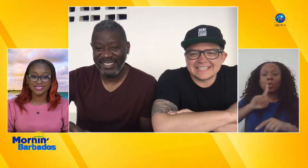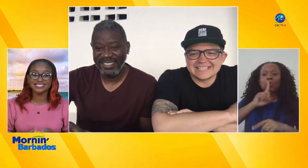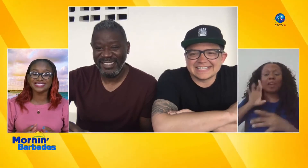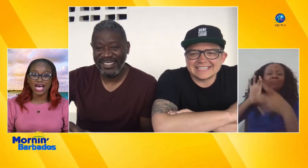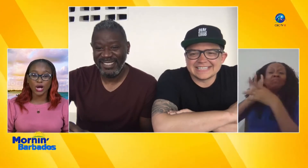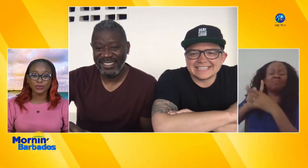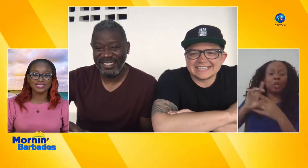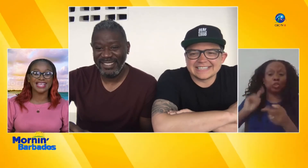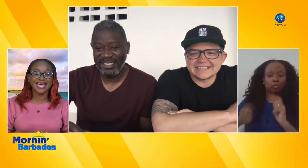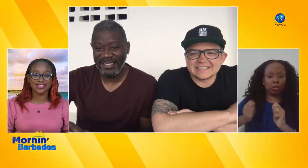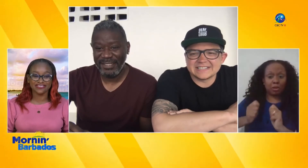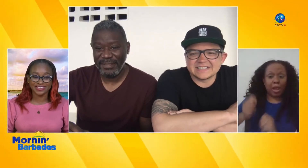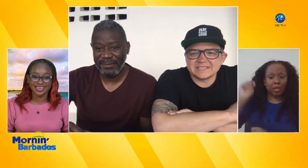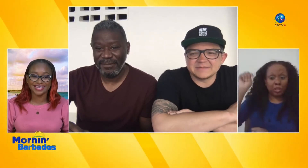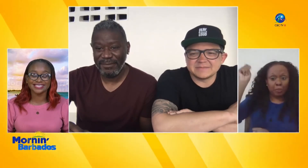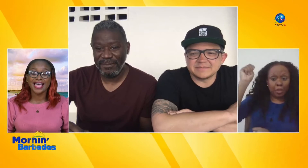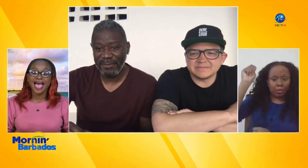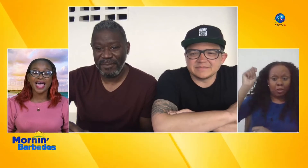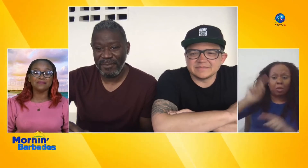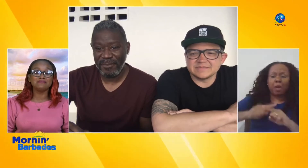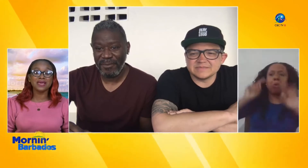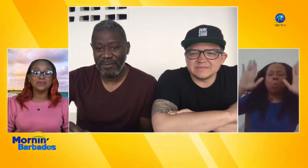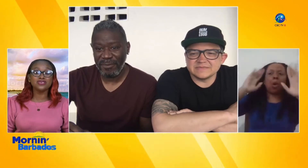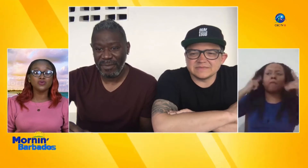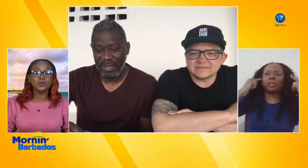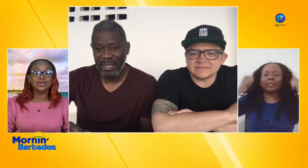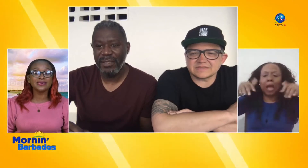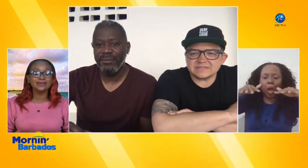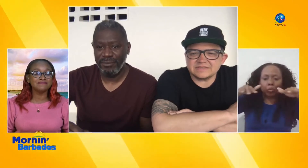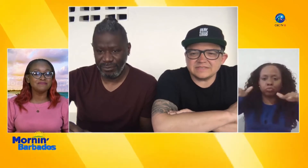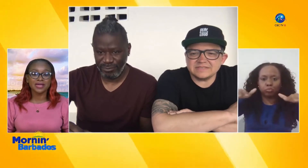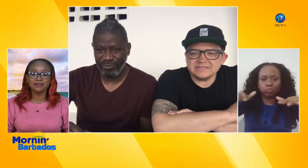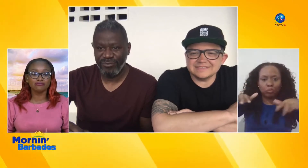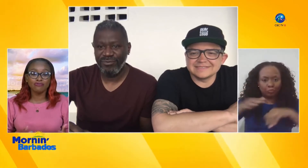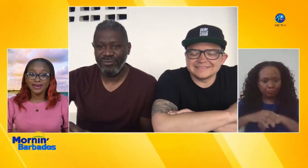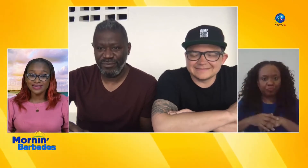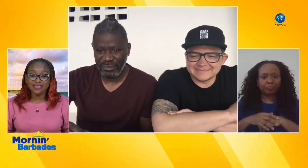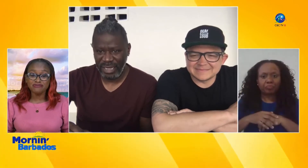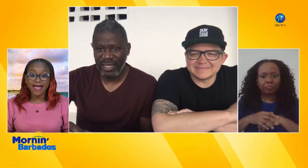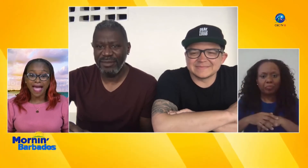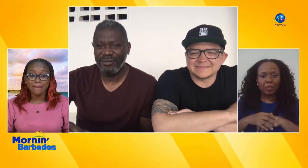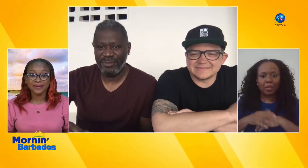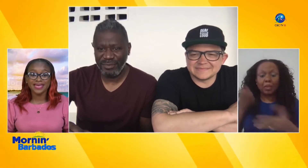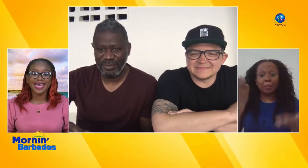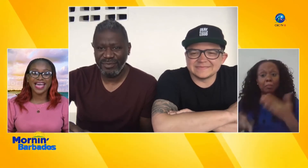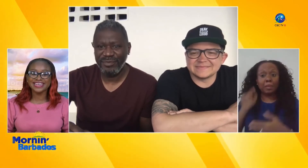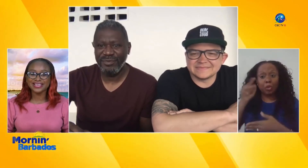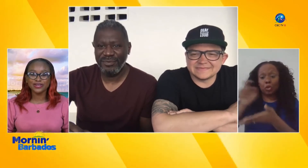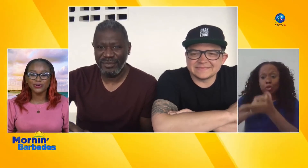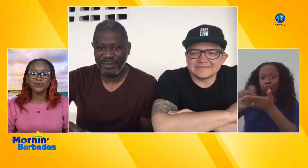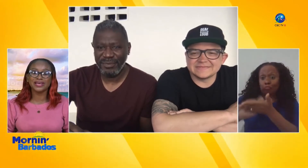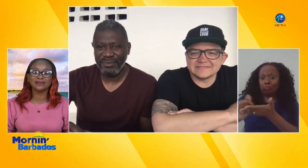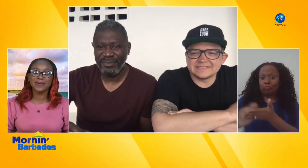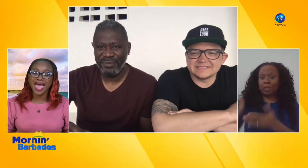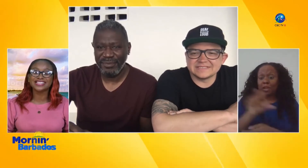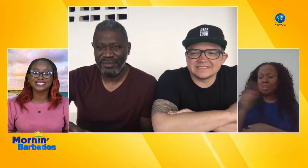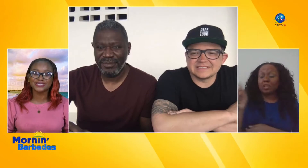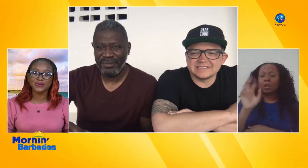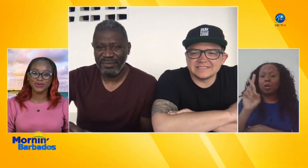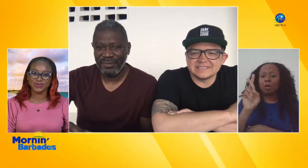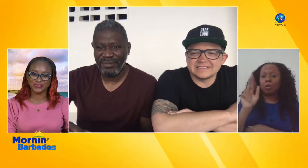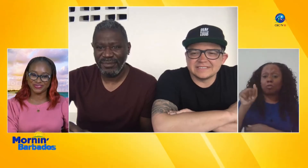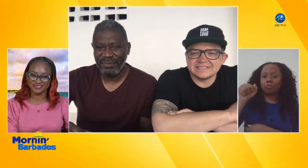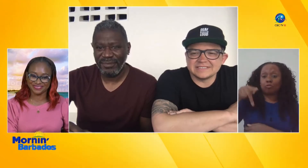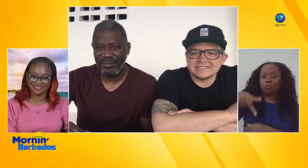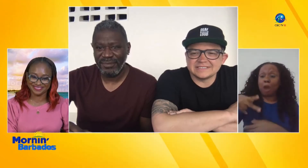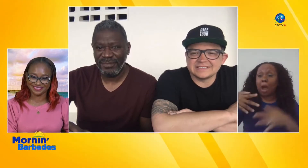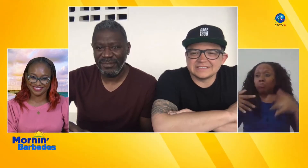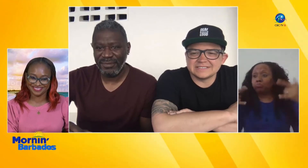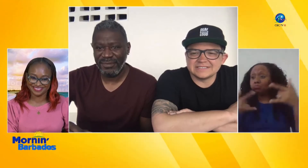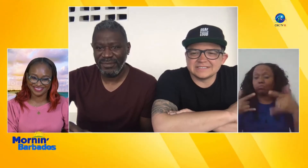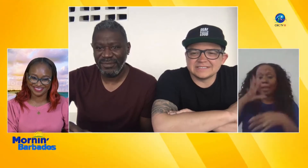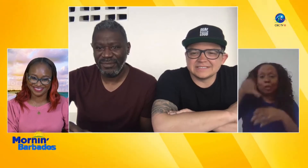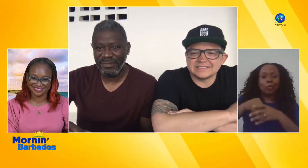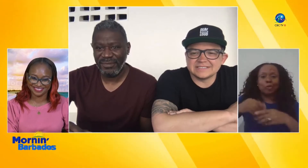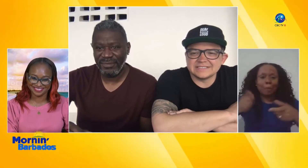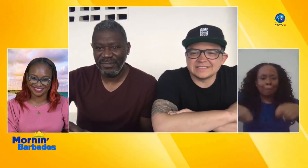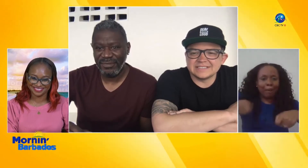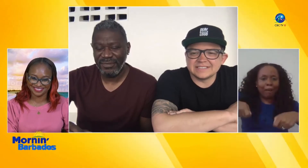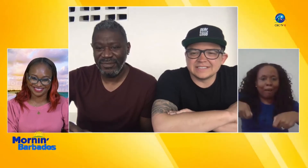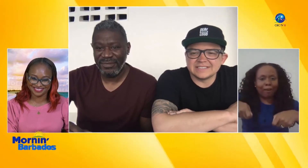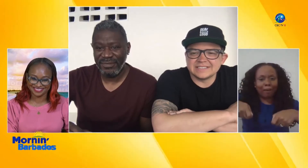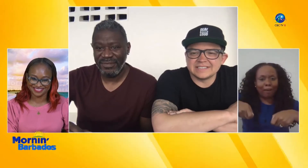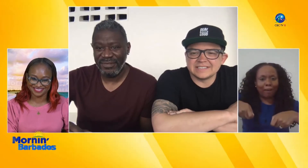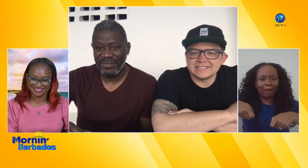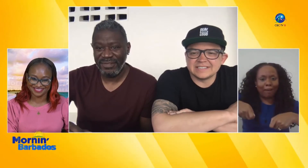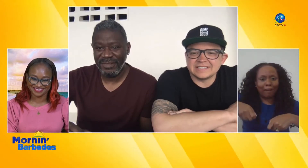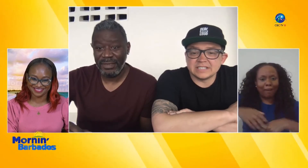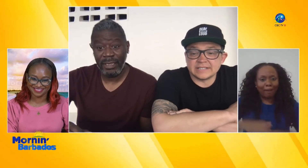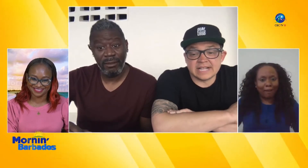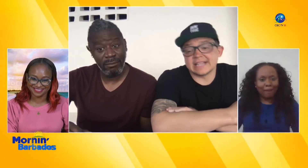these sounds that it creates and maybe you can write another rap and include a pan solo